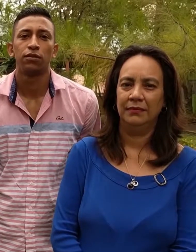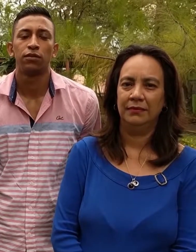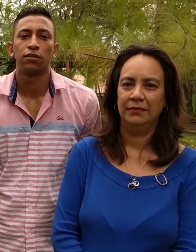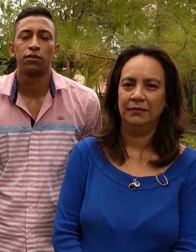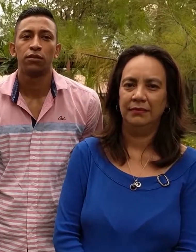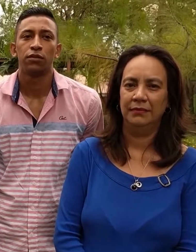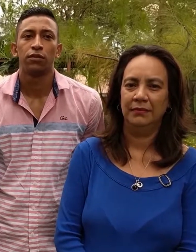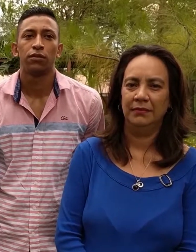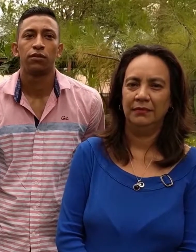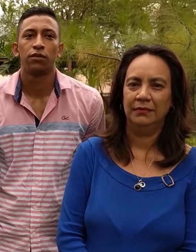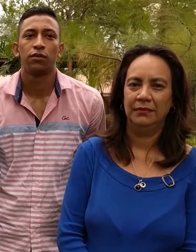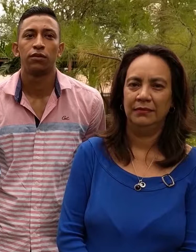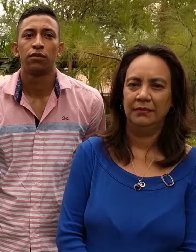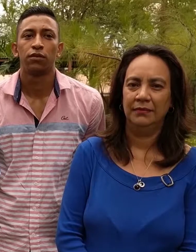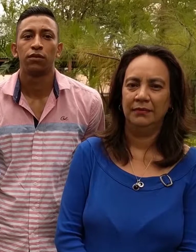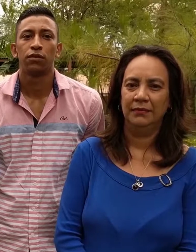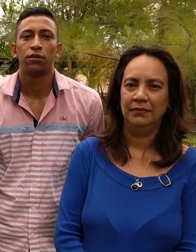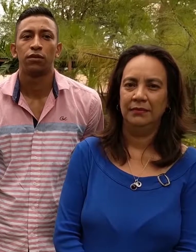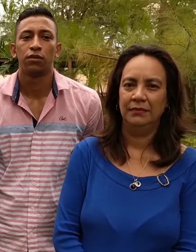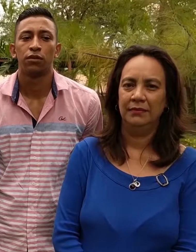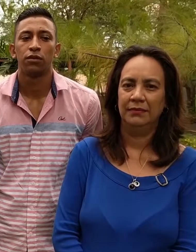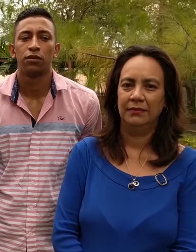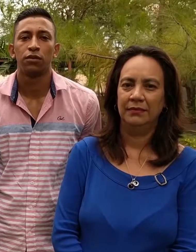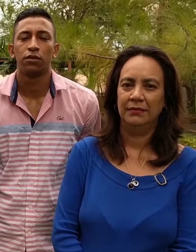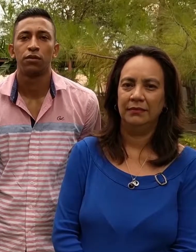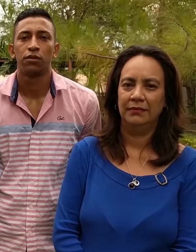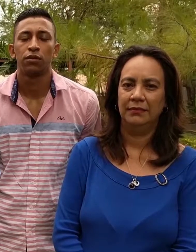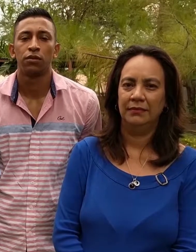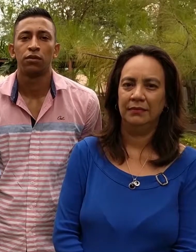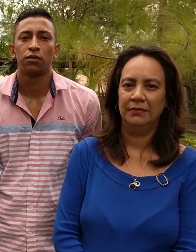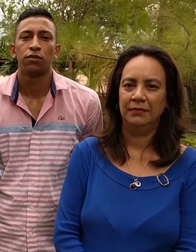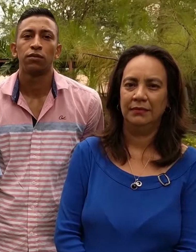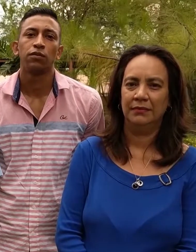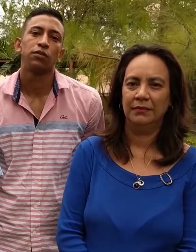[speaking spanish]